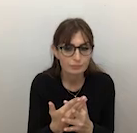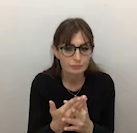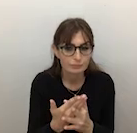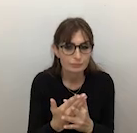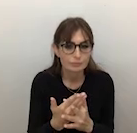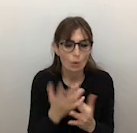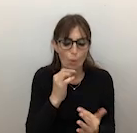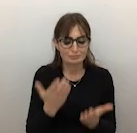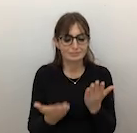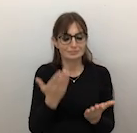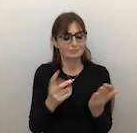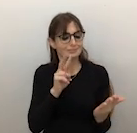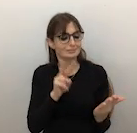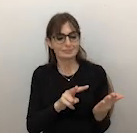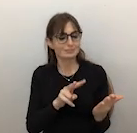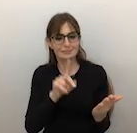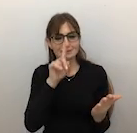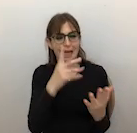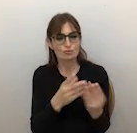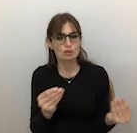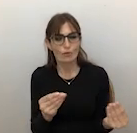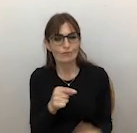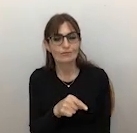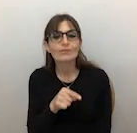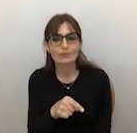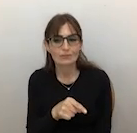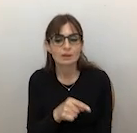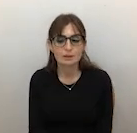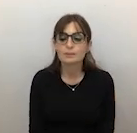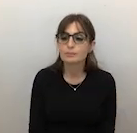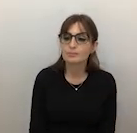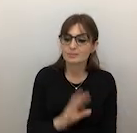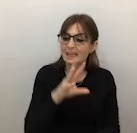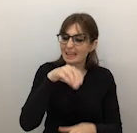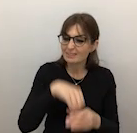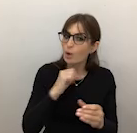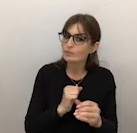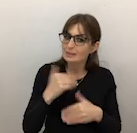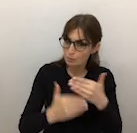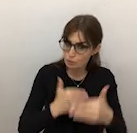or where significant uncertainty exists that cannot be resolved. As part of their audit procedures,